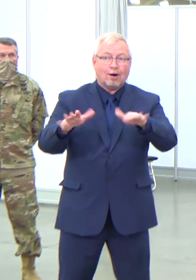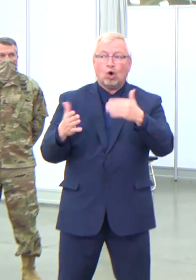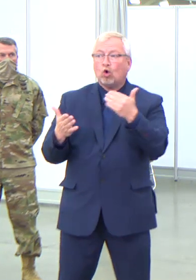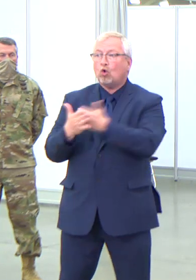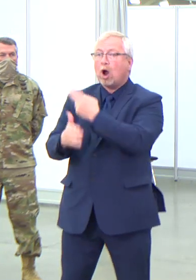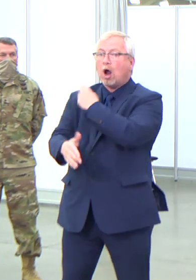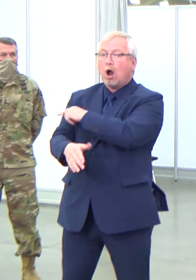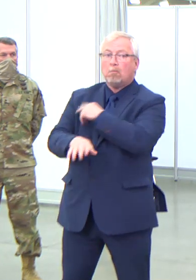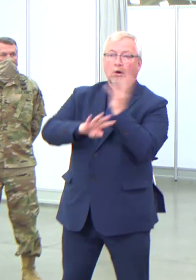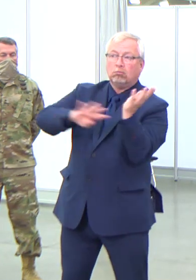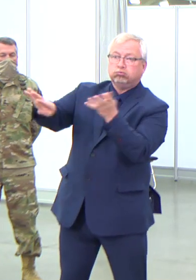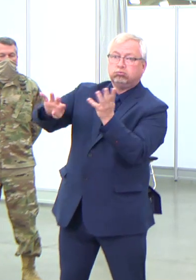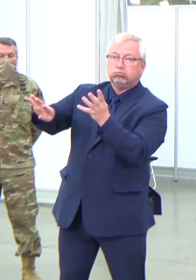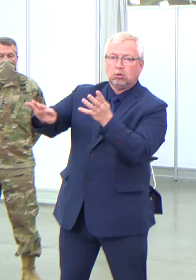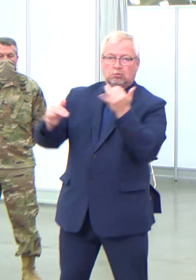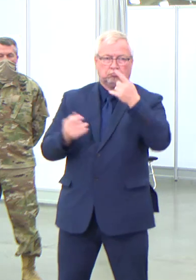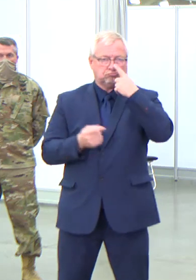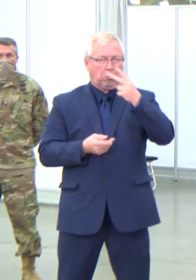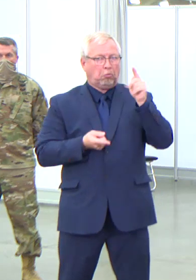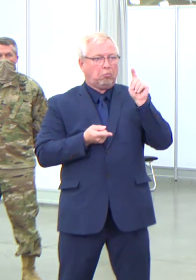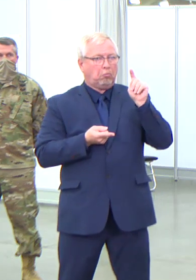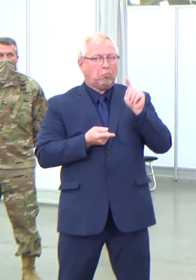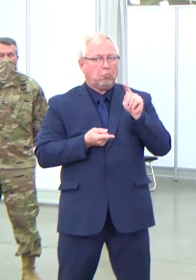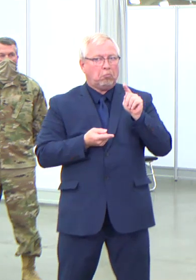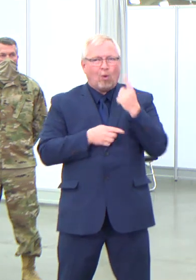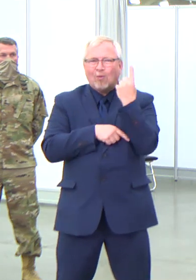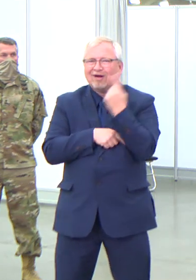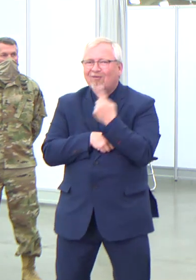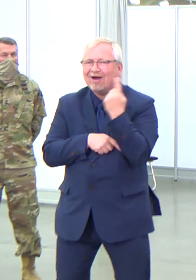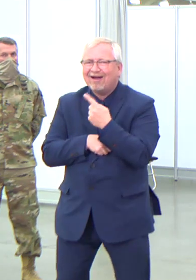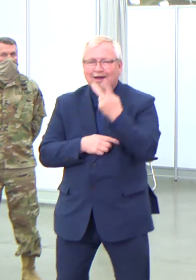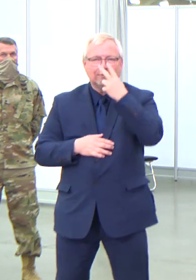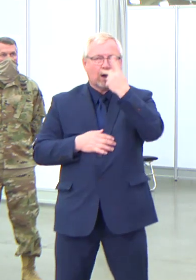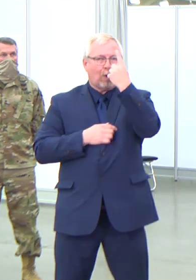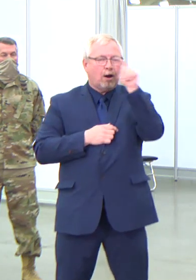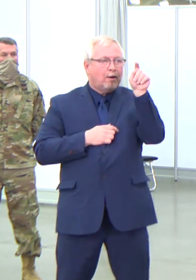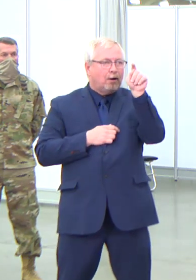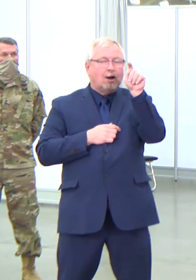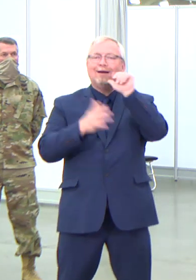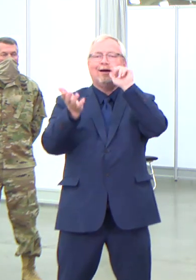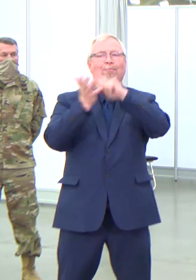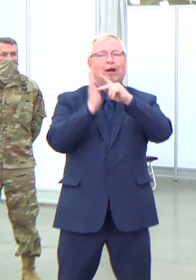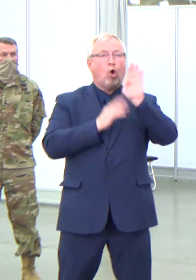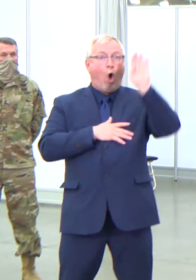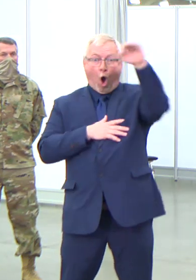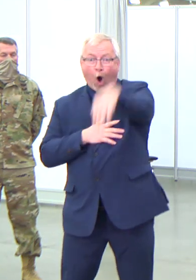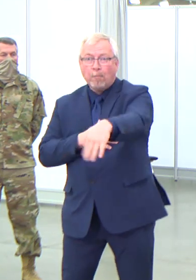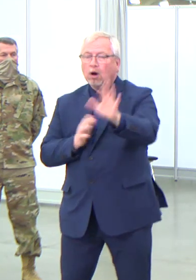numbers of new cases and hospitalization. It's only one day of data, but if confirmed over time, it would